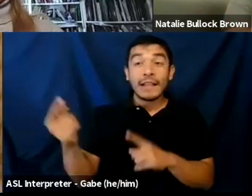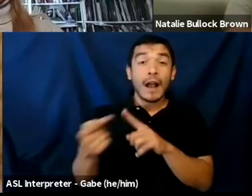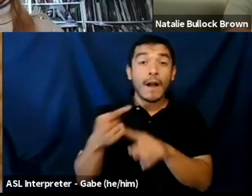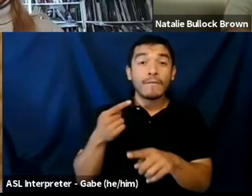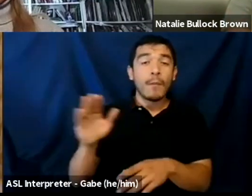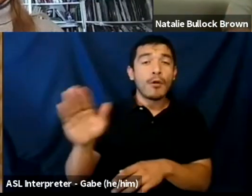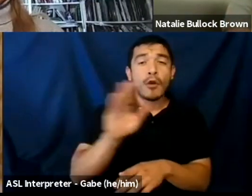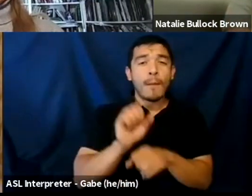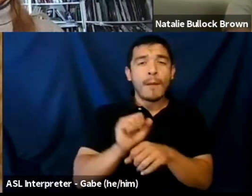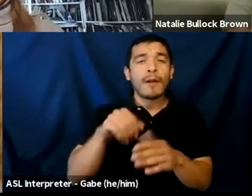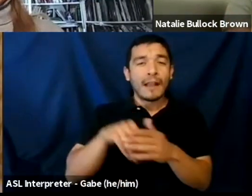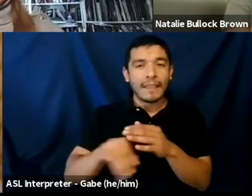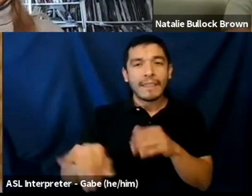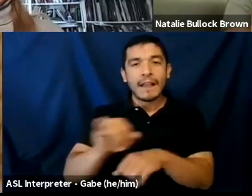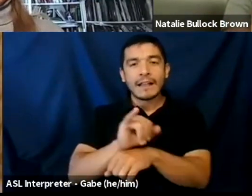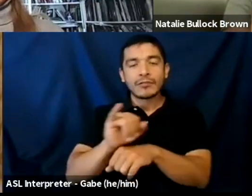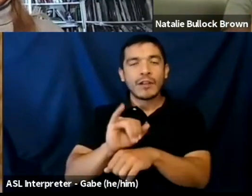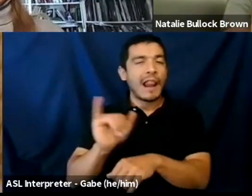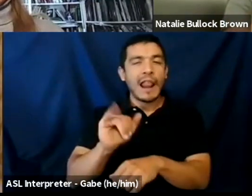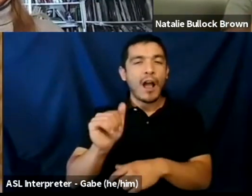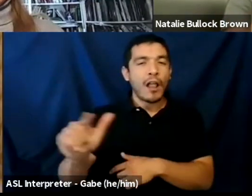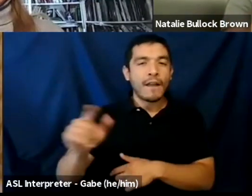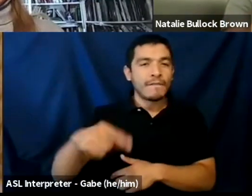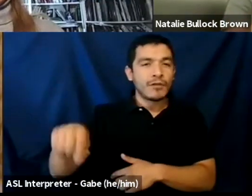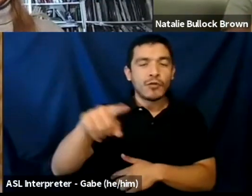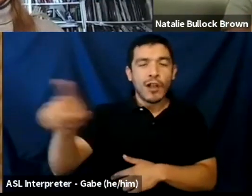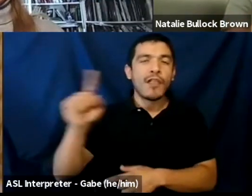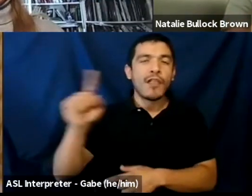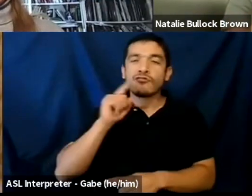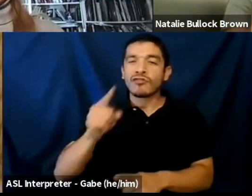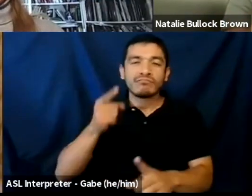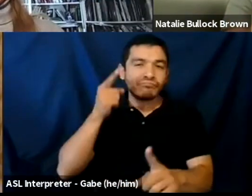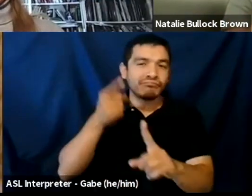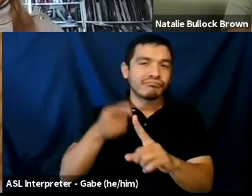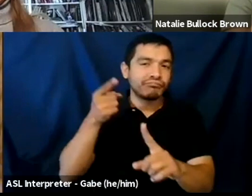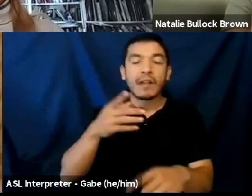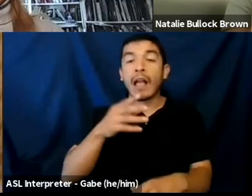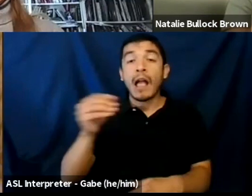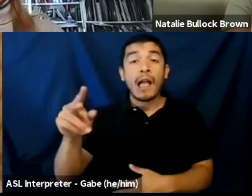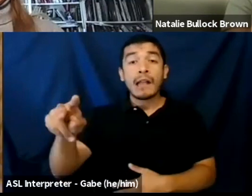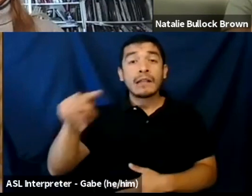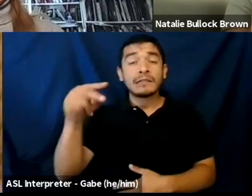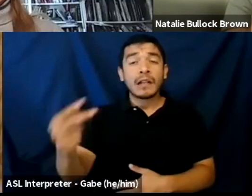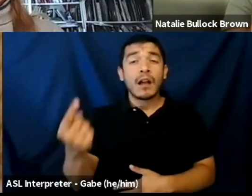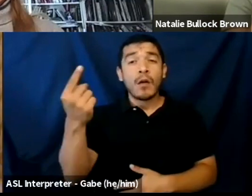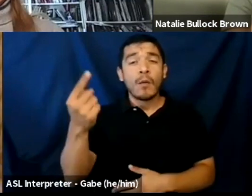like all of you, they're just really right on. The second ones, as you mentioned, Maggie,